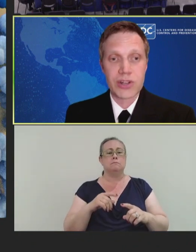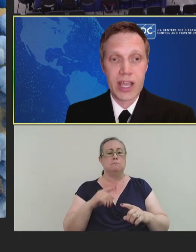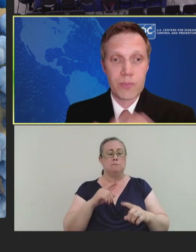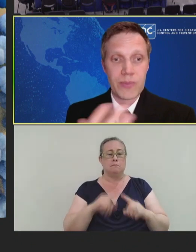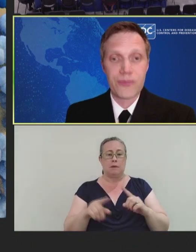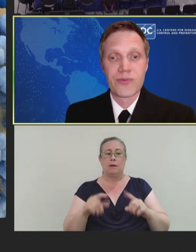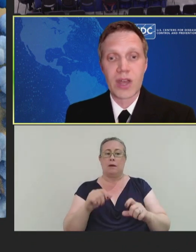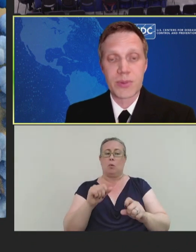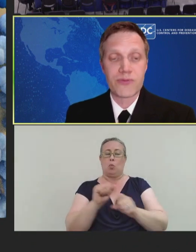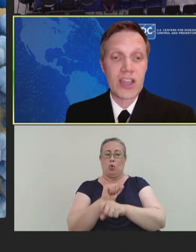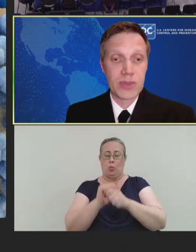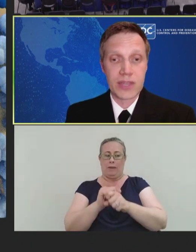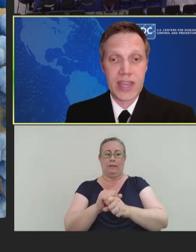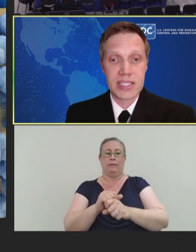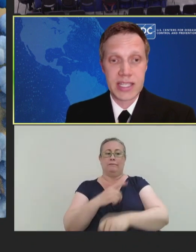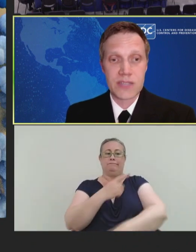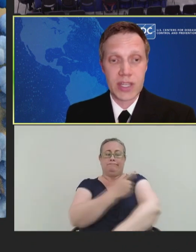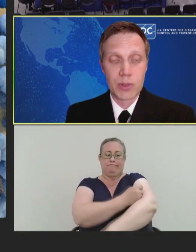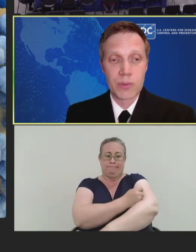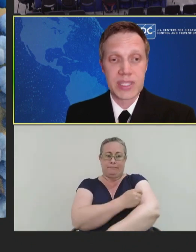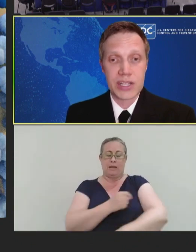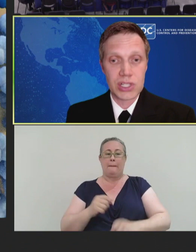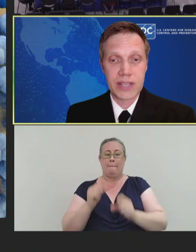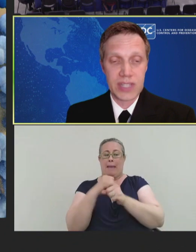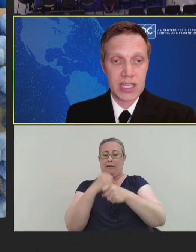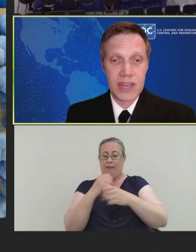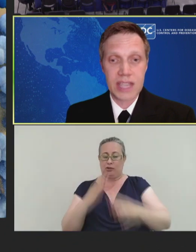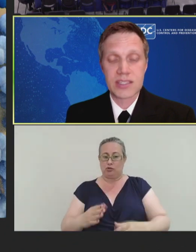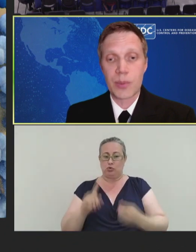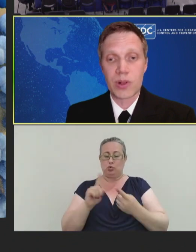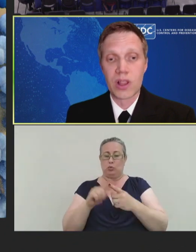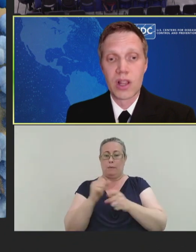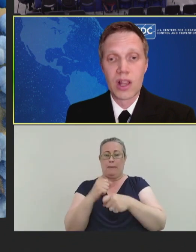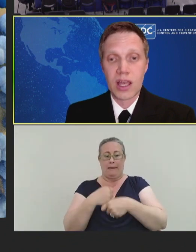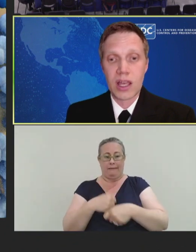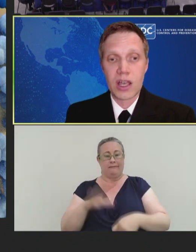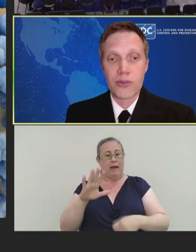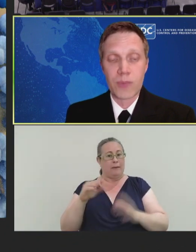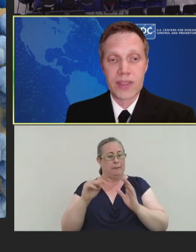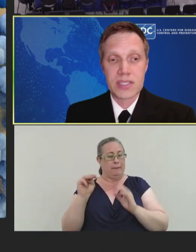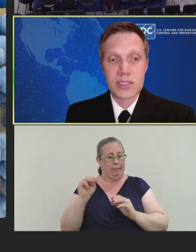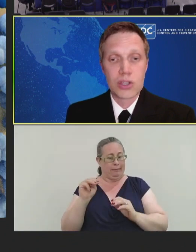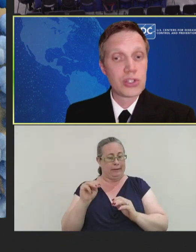to help make up to 5 million vaccines available potentially if needed in the next couple of months